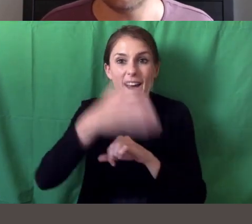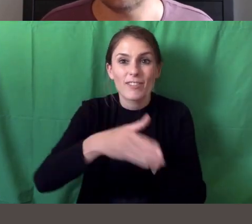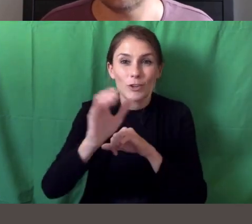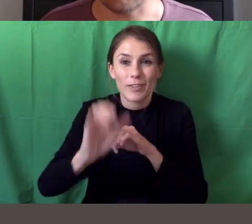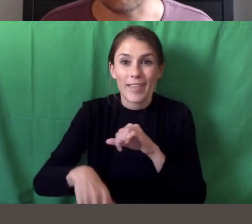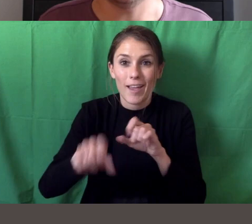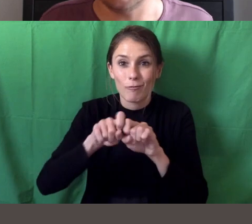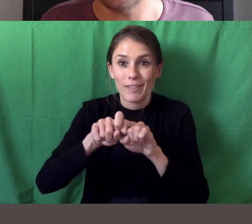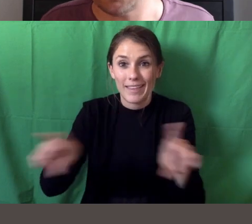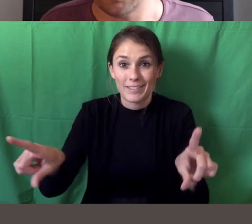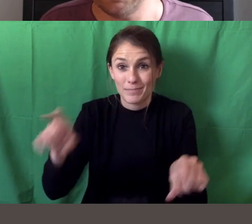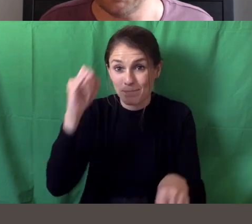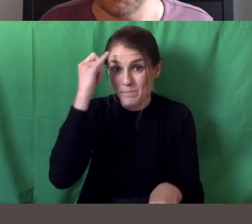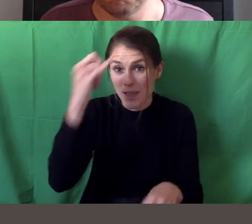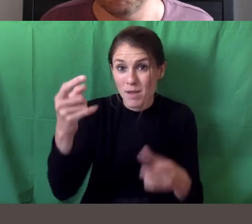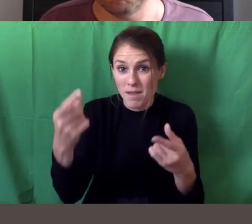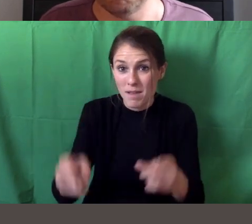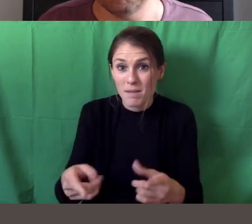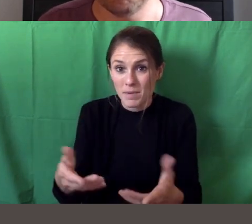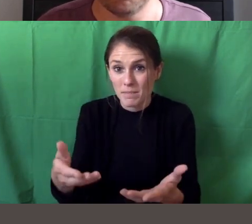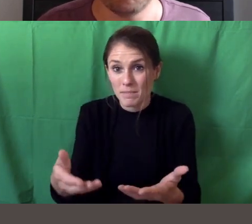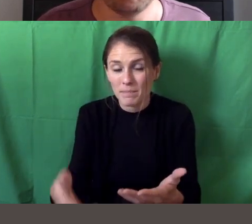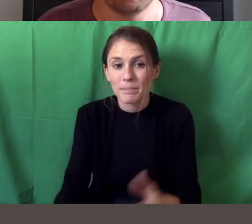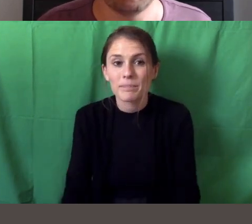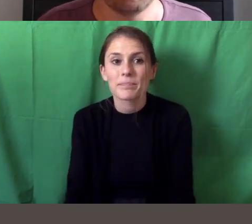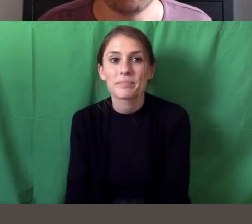Can you imagine what happened right after the release?